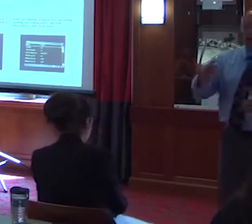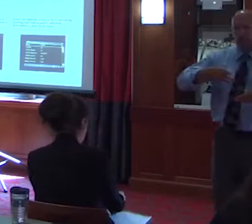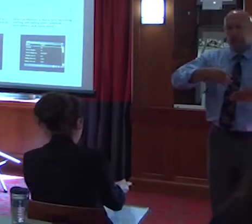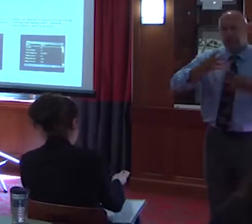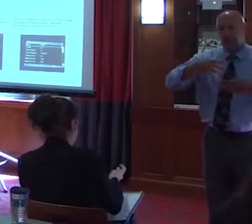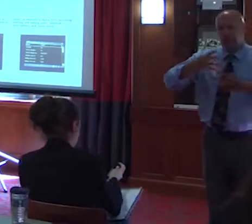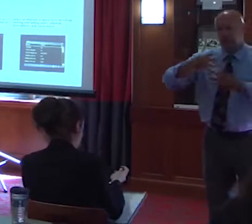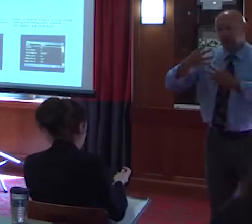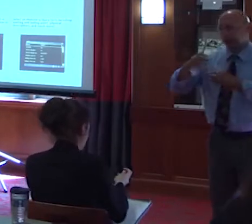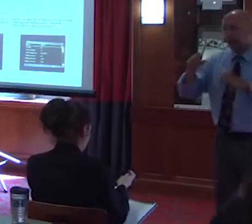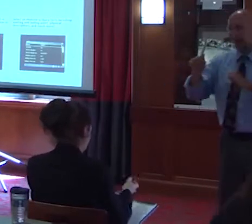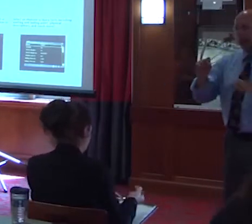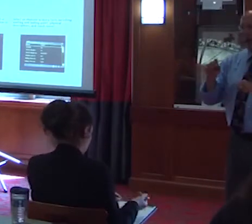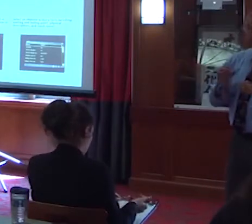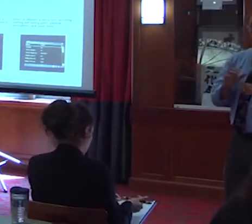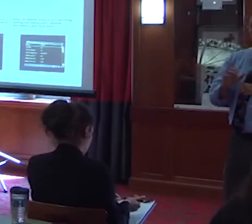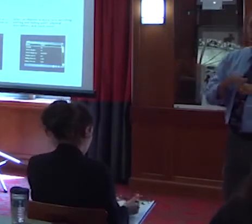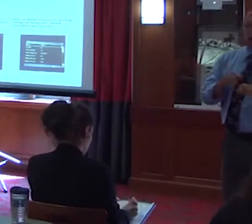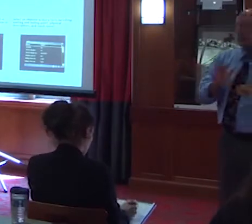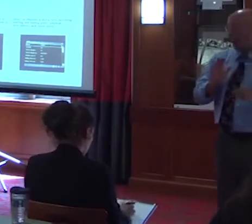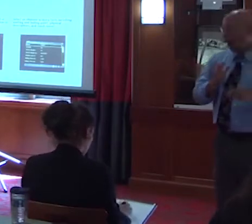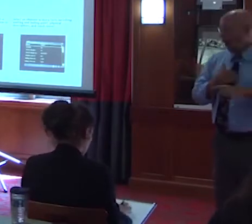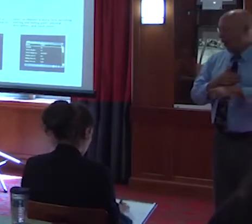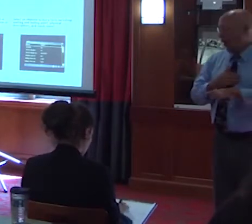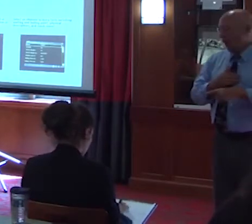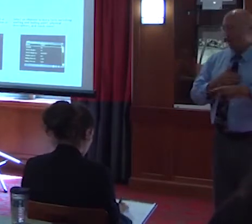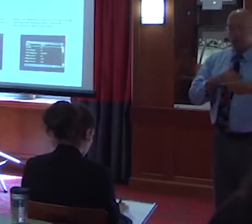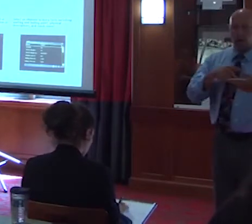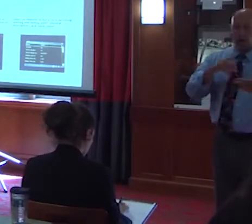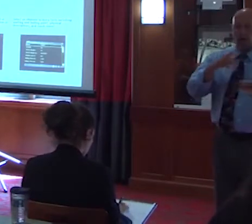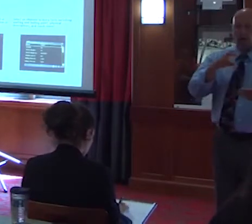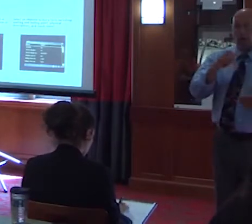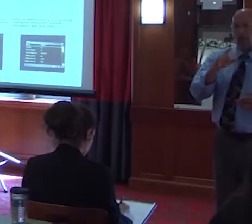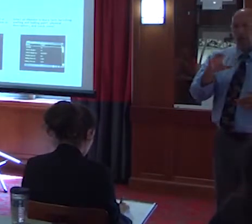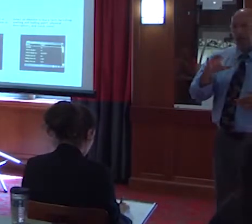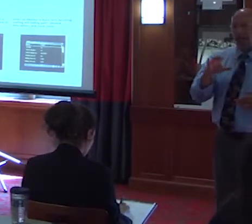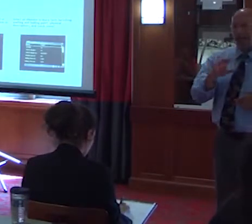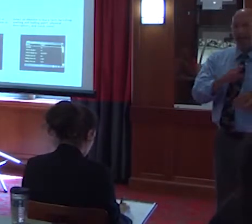a spacial orientation of what was going on there.